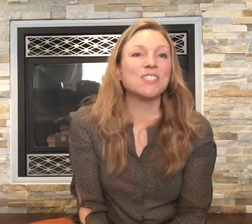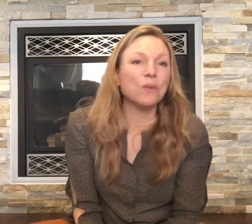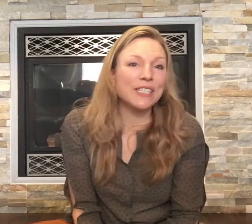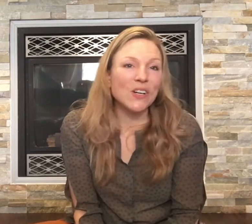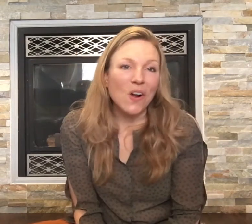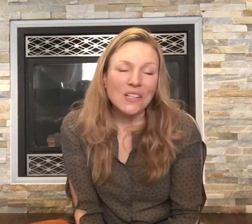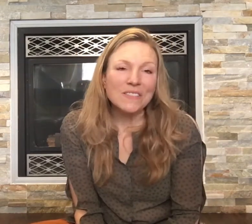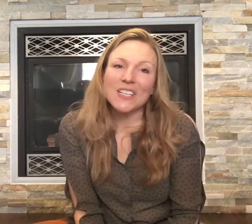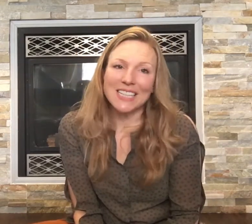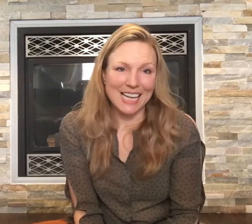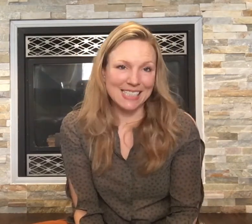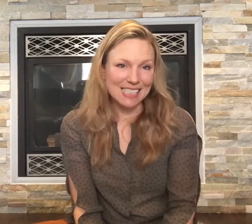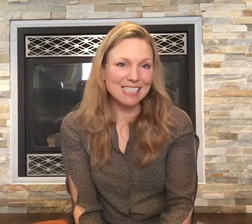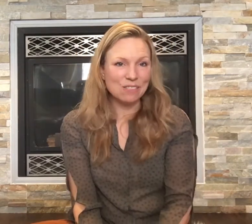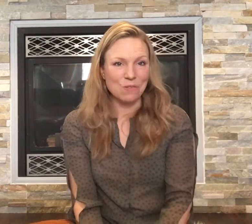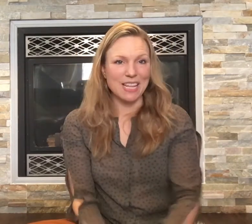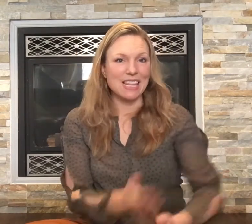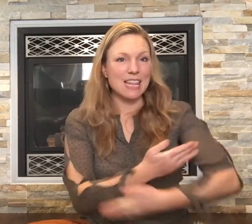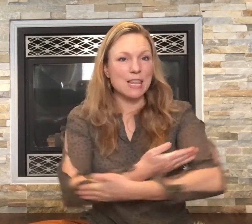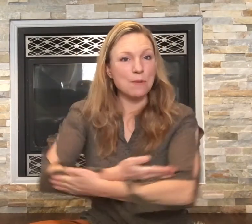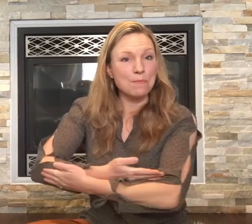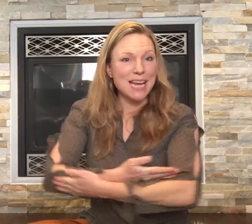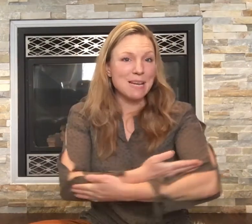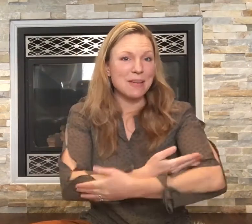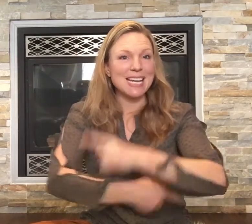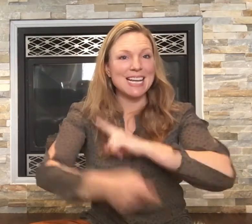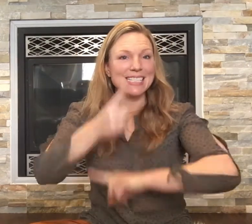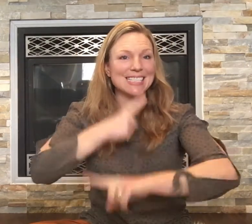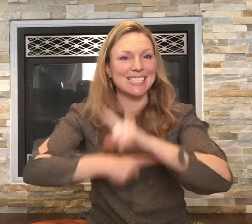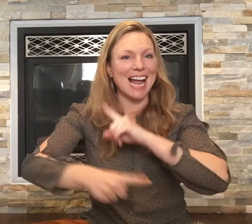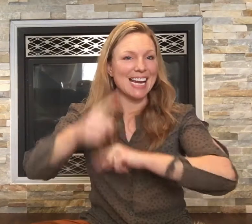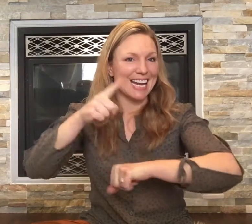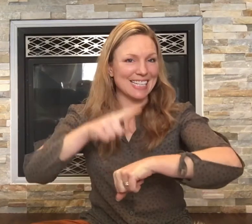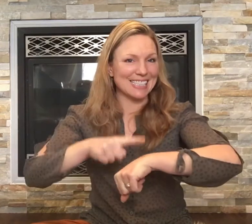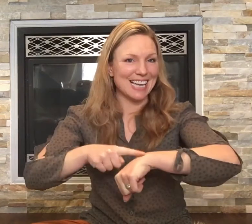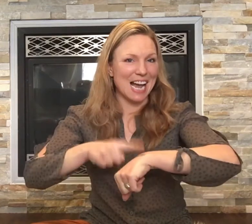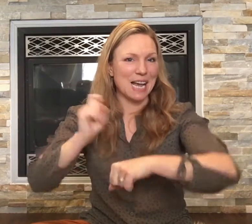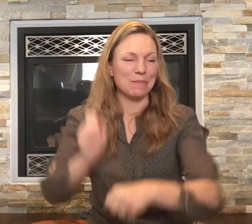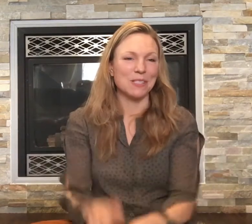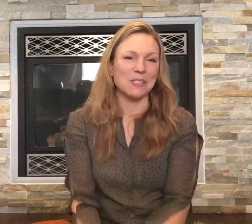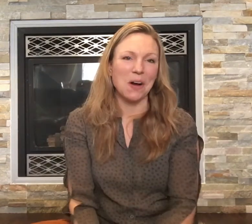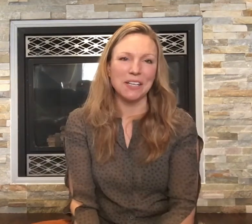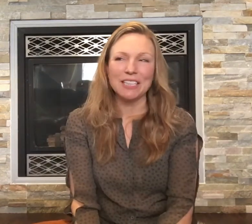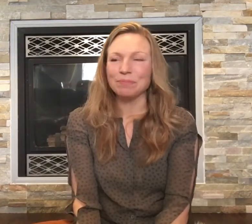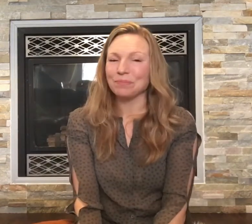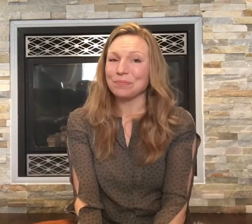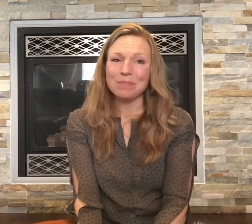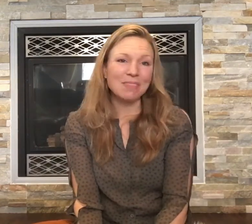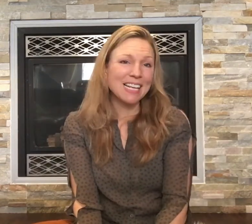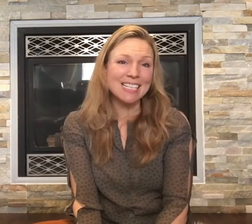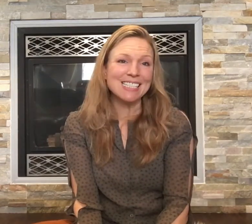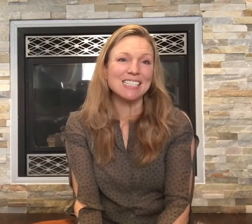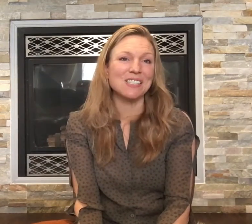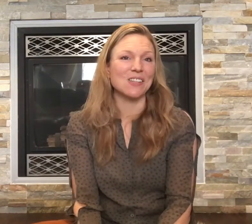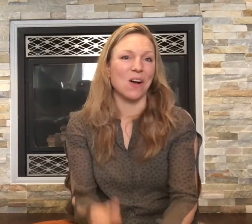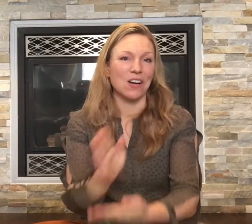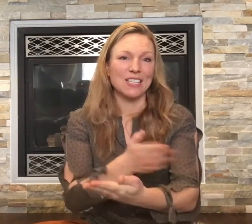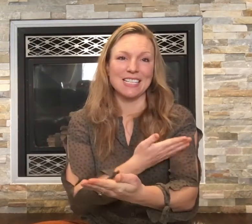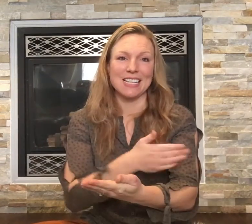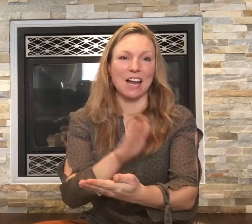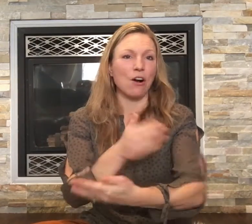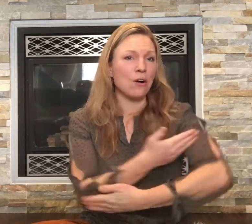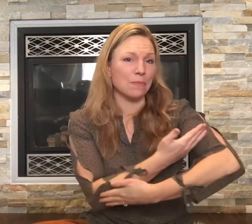So, we start all of our classes with the BABY SIGNING TIME song and this is a SONG that all